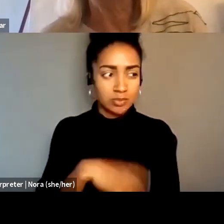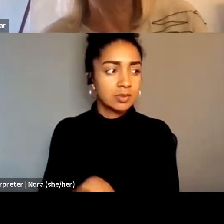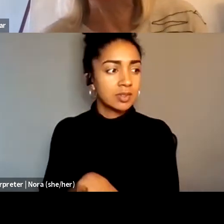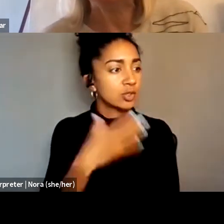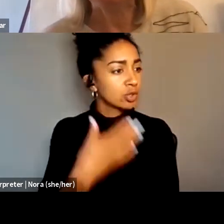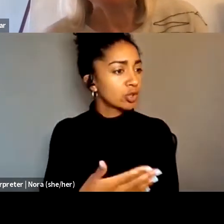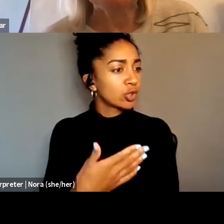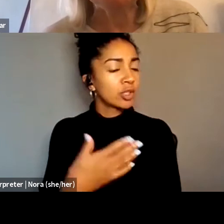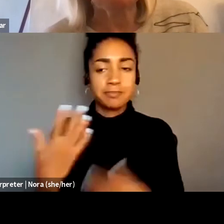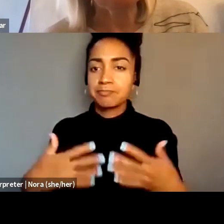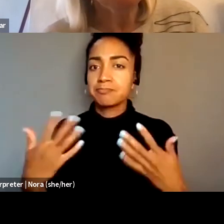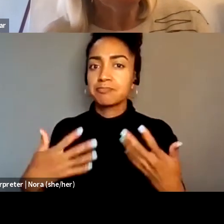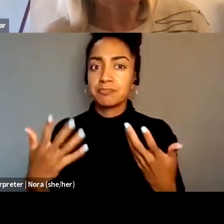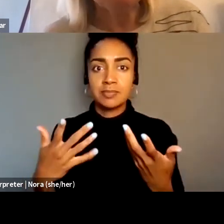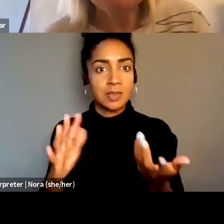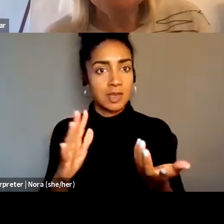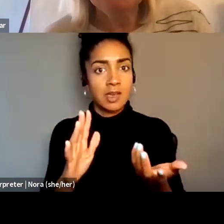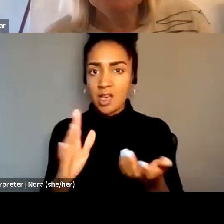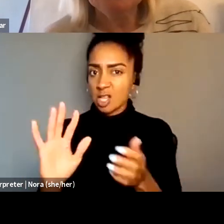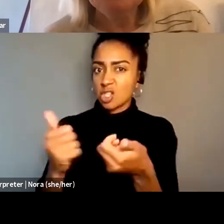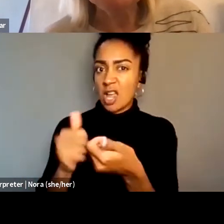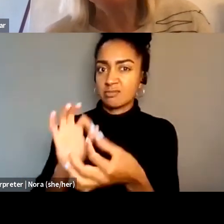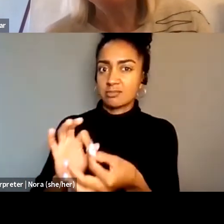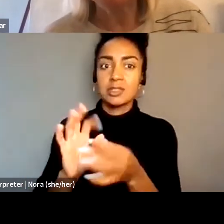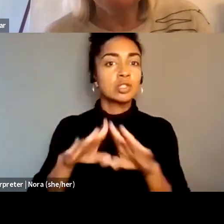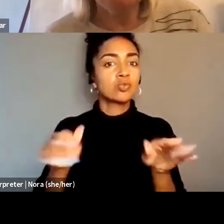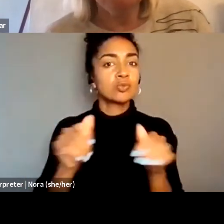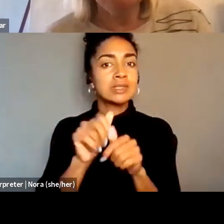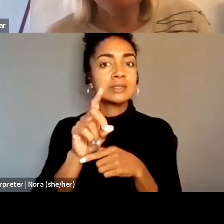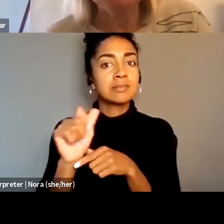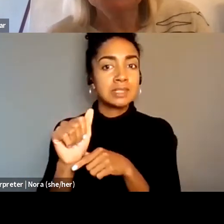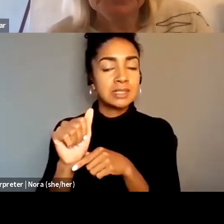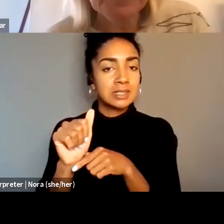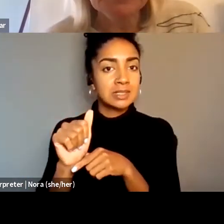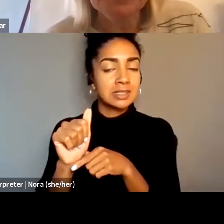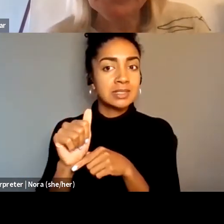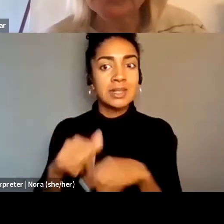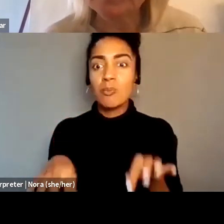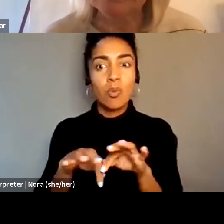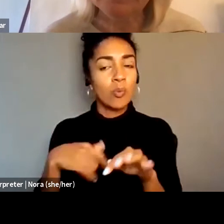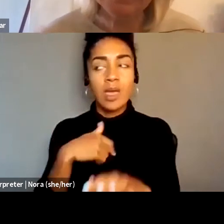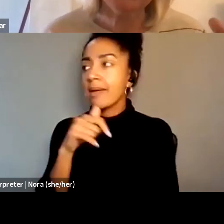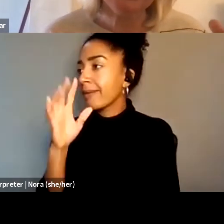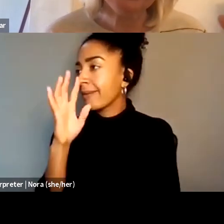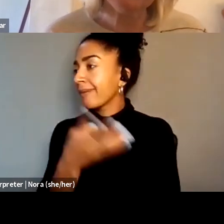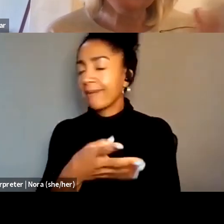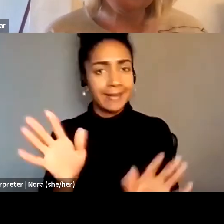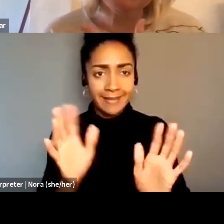children with disabilities. So we absolutely mustn't lose that in our push for girls education. And actually there's a really strong interlinkage because we know that girls with